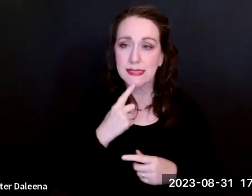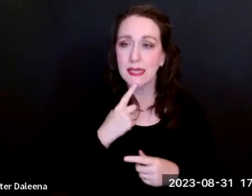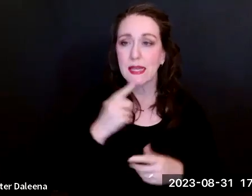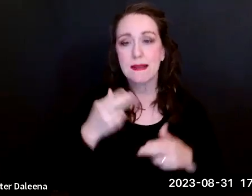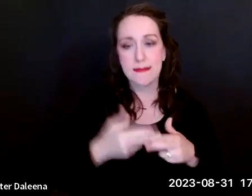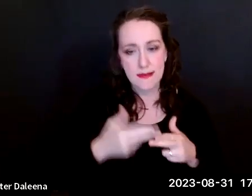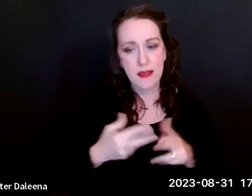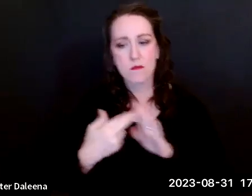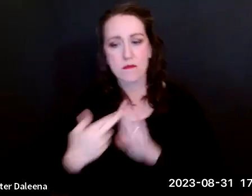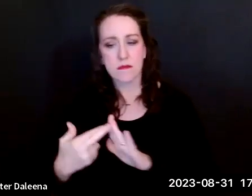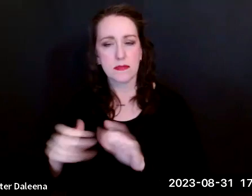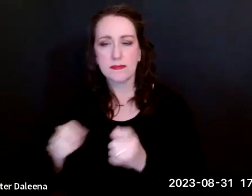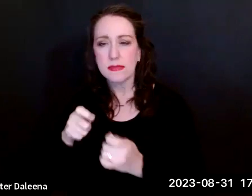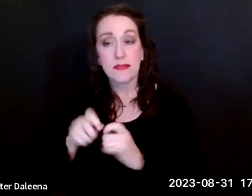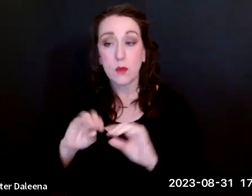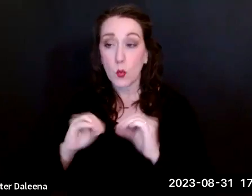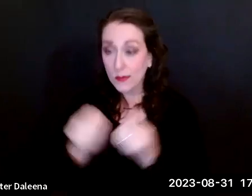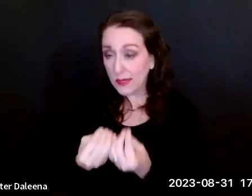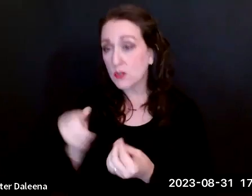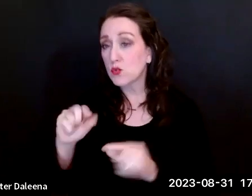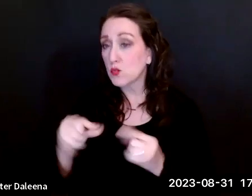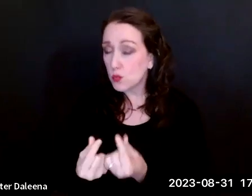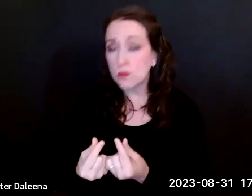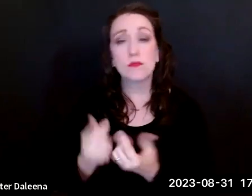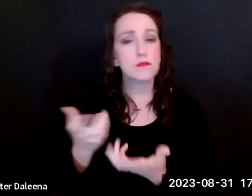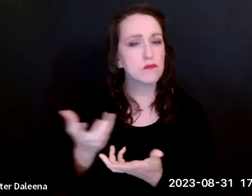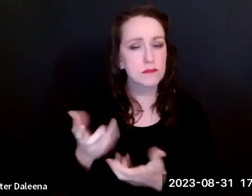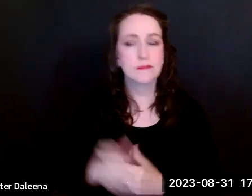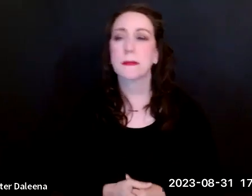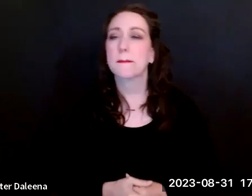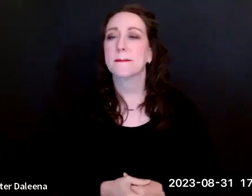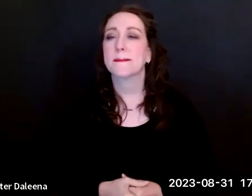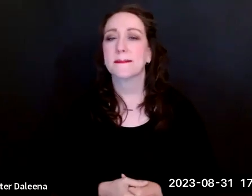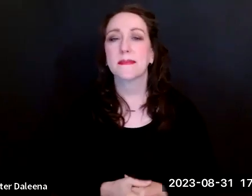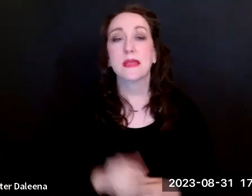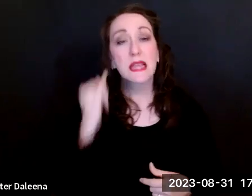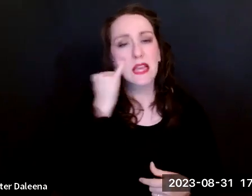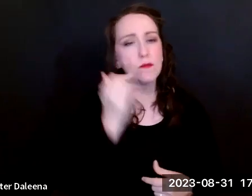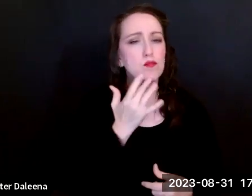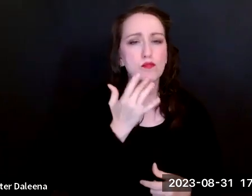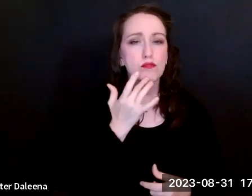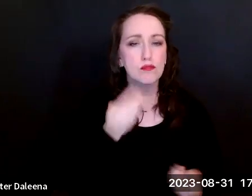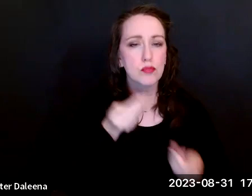you are representing any organizations or groups if you would prefer to provide written comments